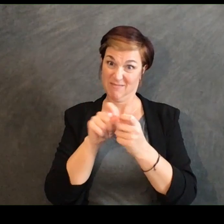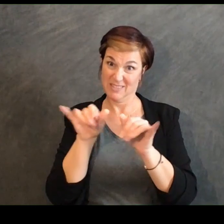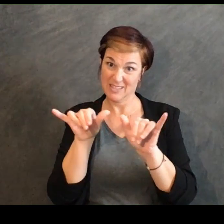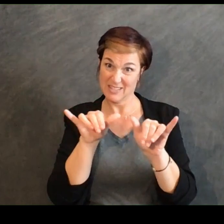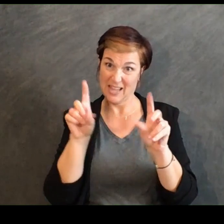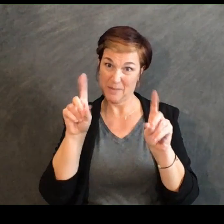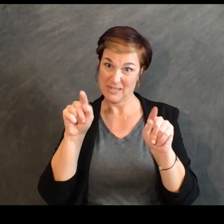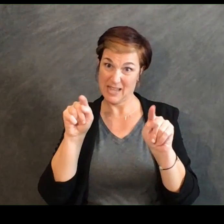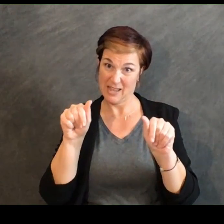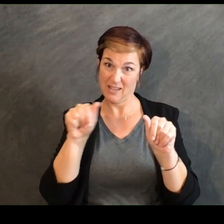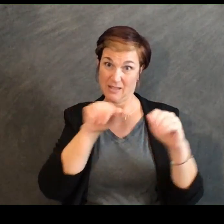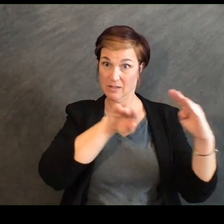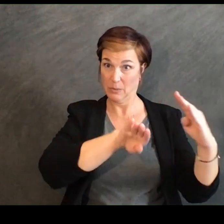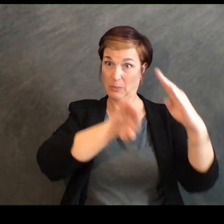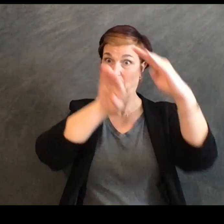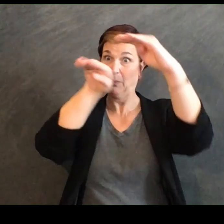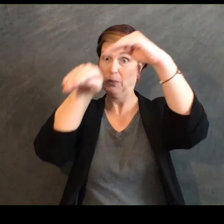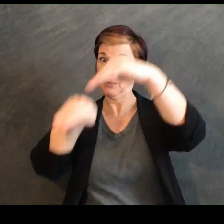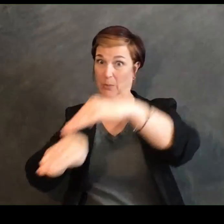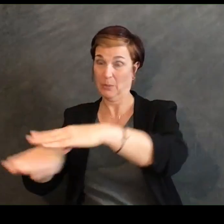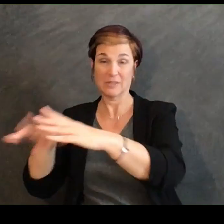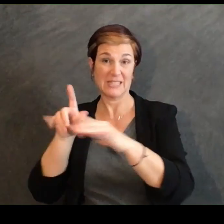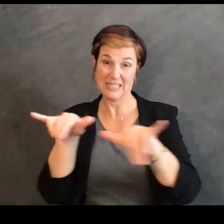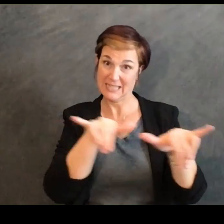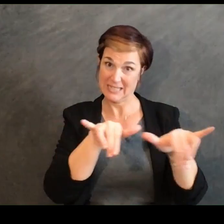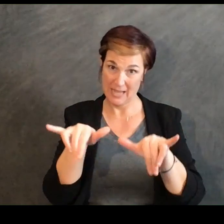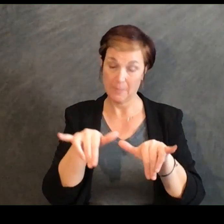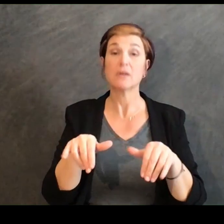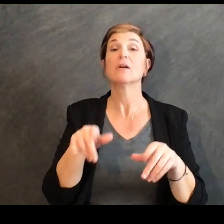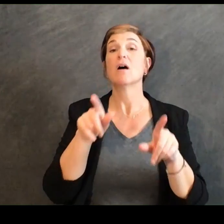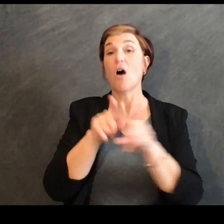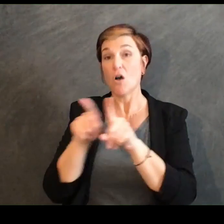tracking very closely as well as Italy but you have an excellent question I